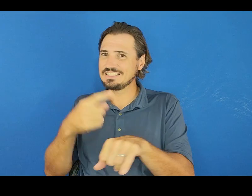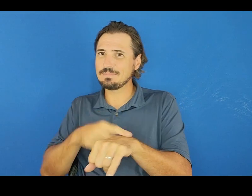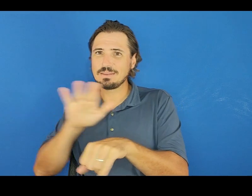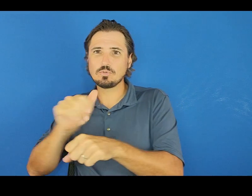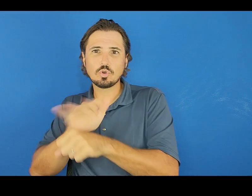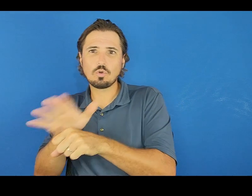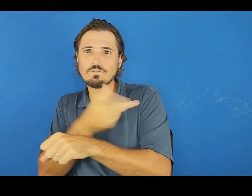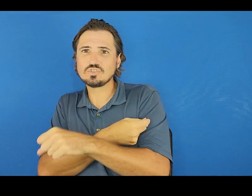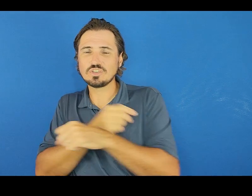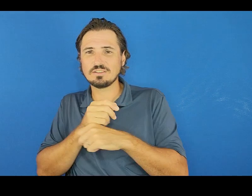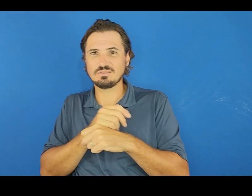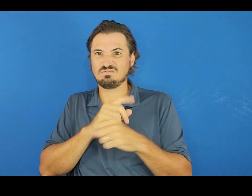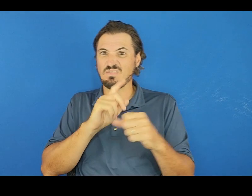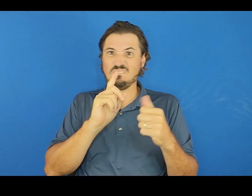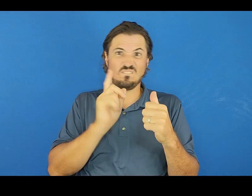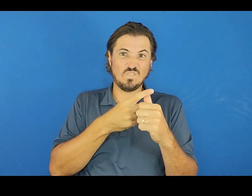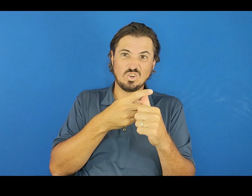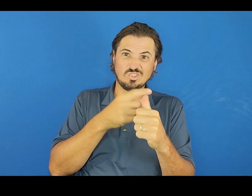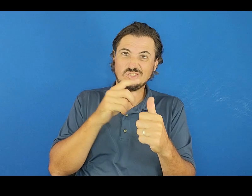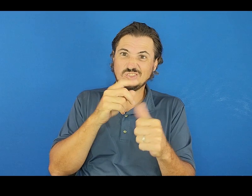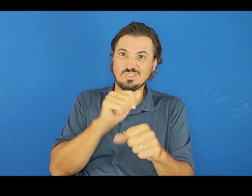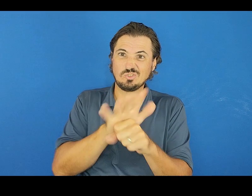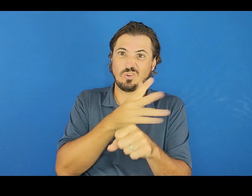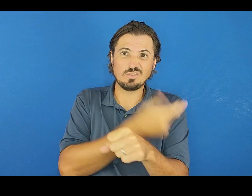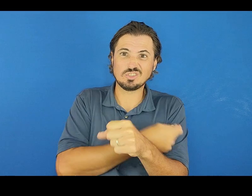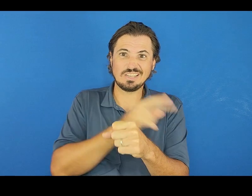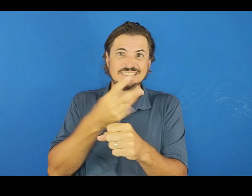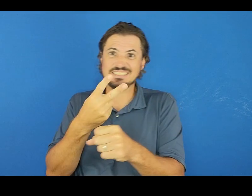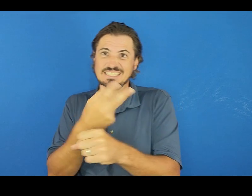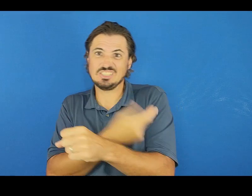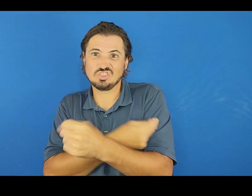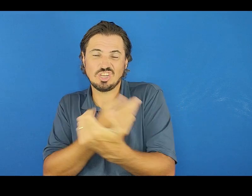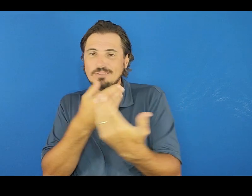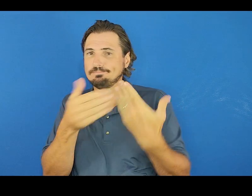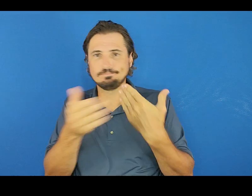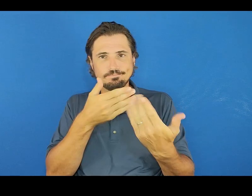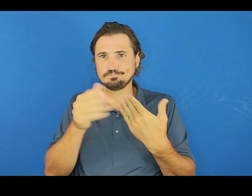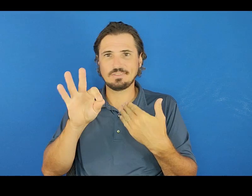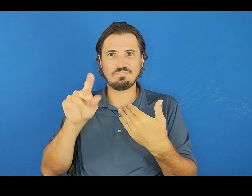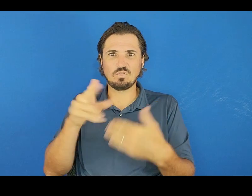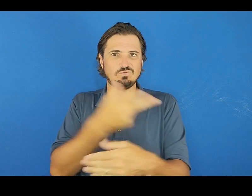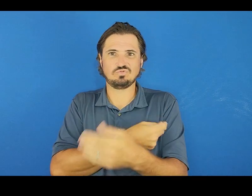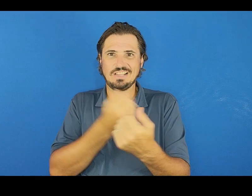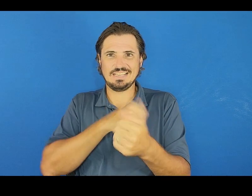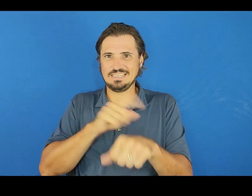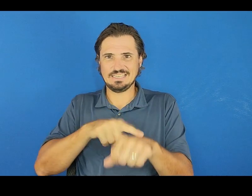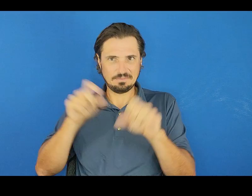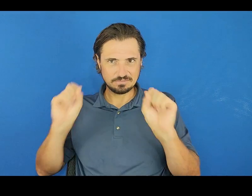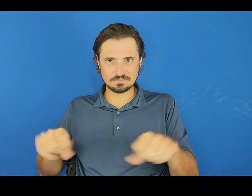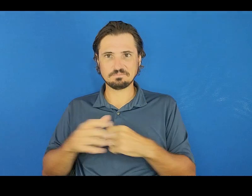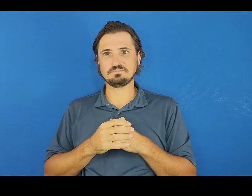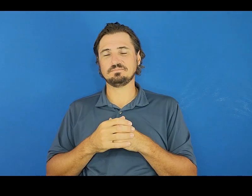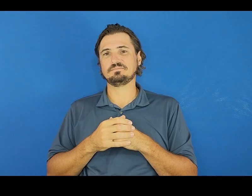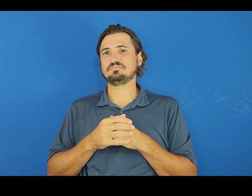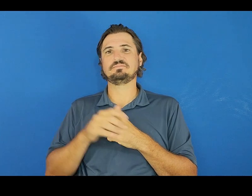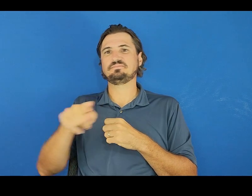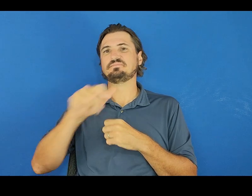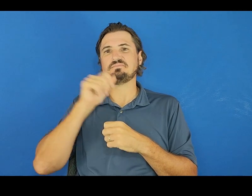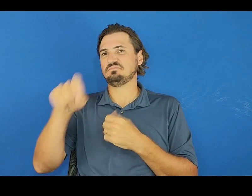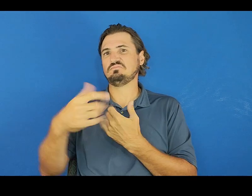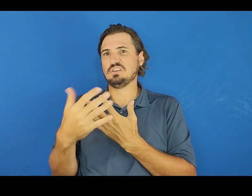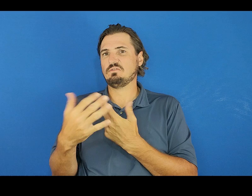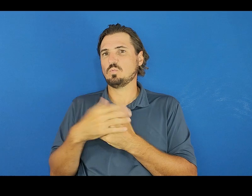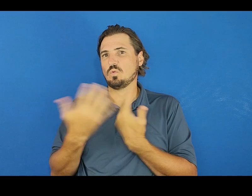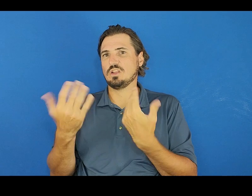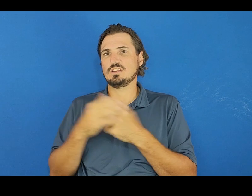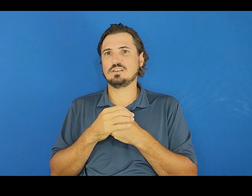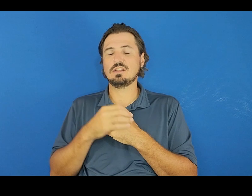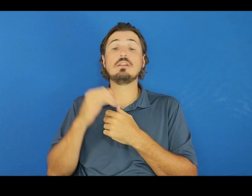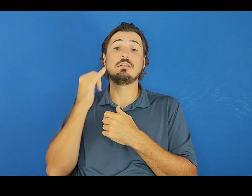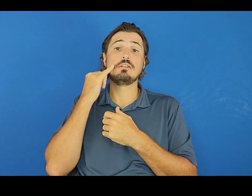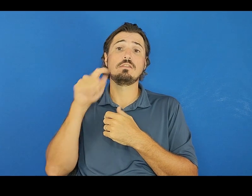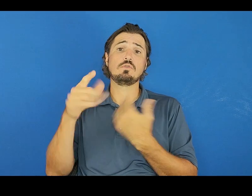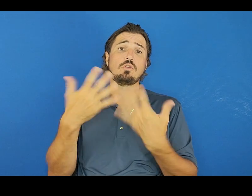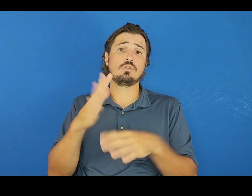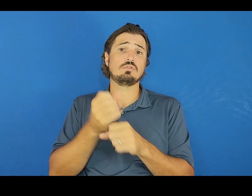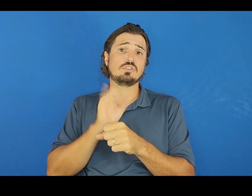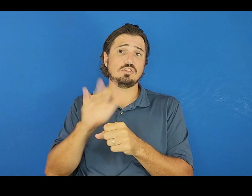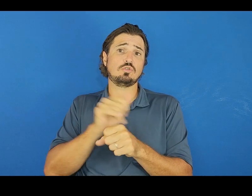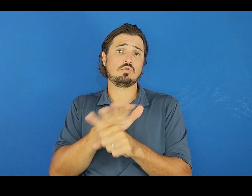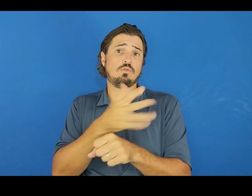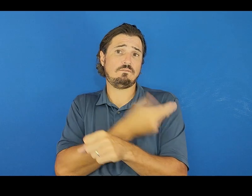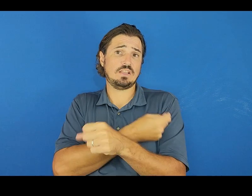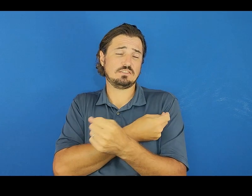shot. You can get the flu shot at the same time as your first or second dose if you’re just starting your COVID vaccinations, or with your booster if you’re eligible. But there is no need to wait! If